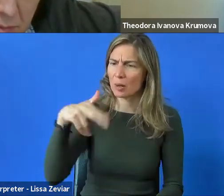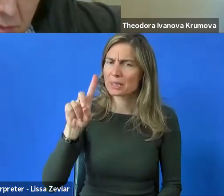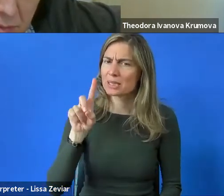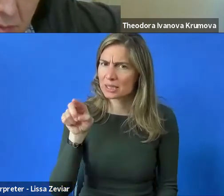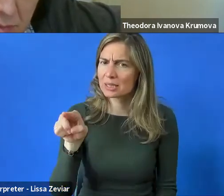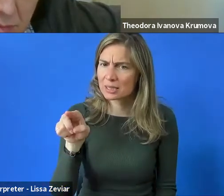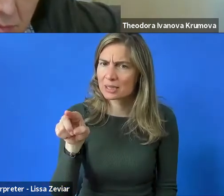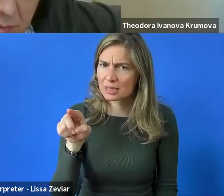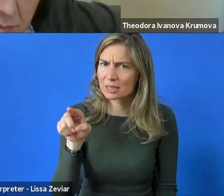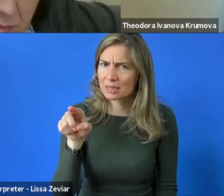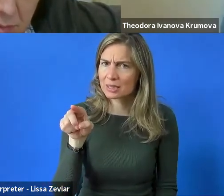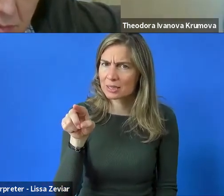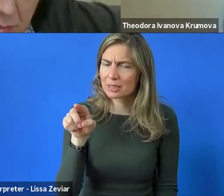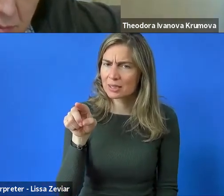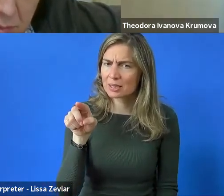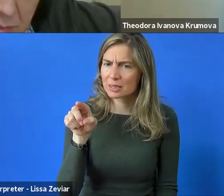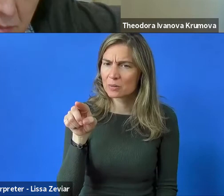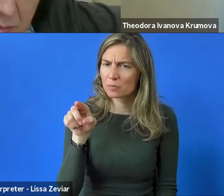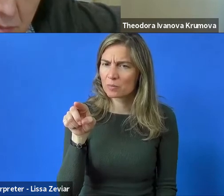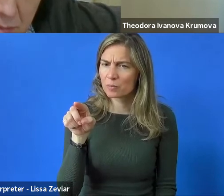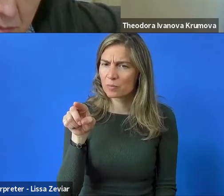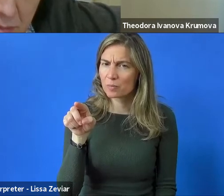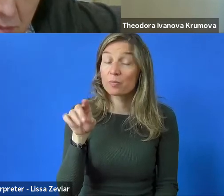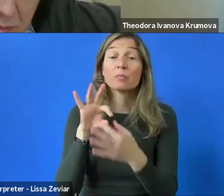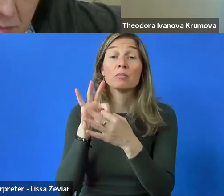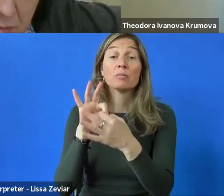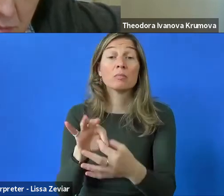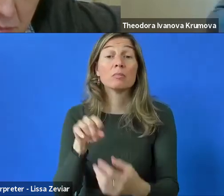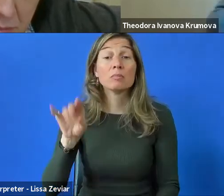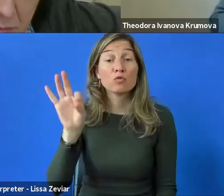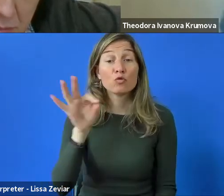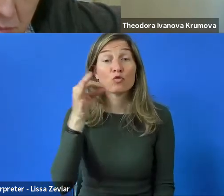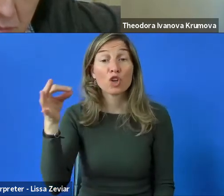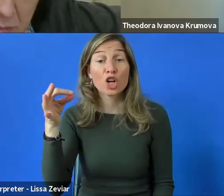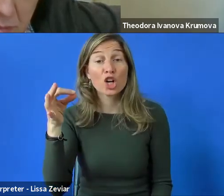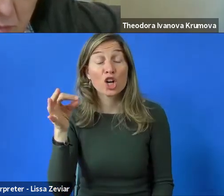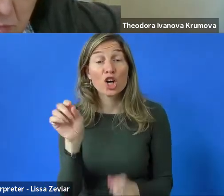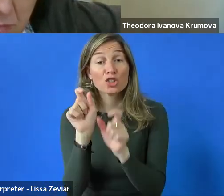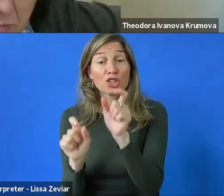on behalf of a French citizen who was on life support